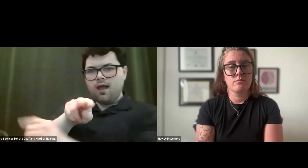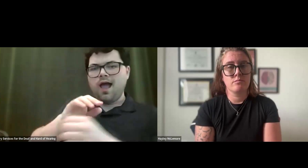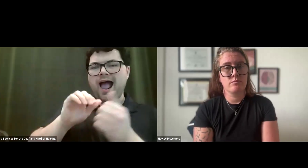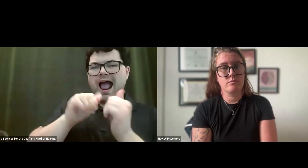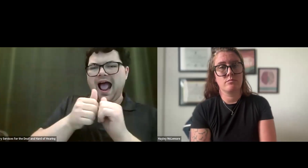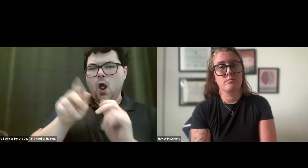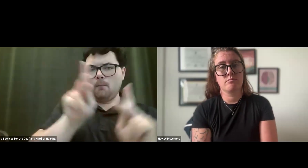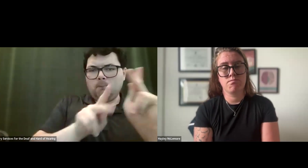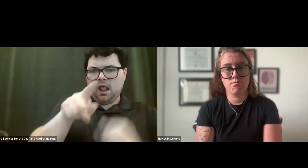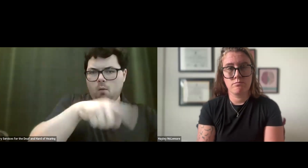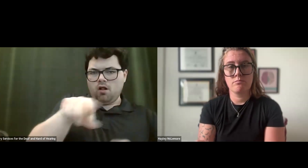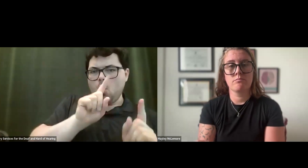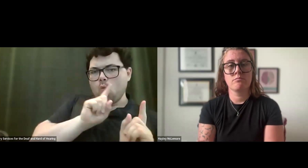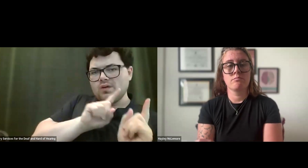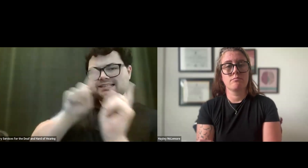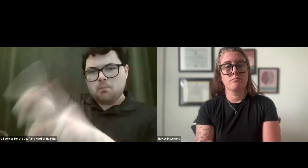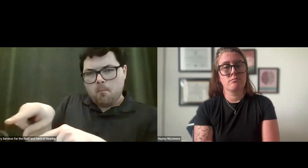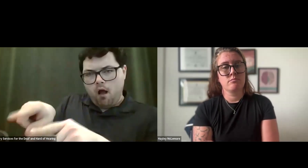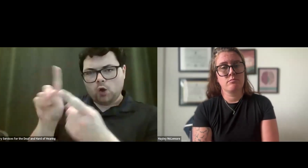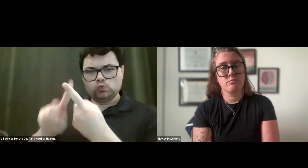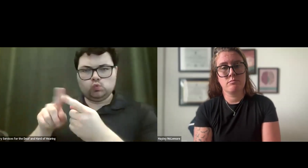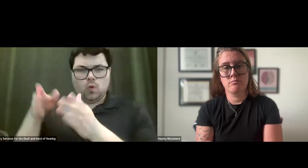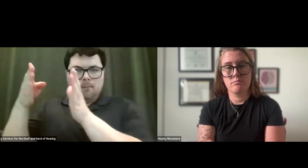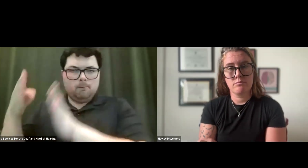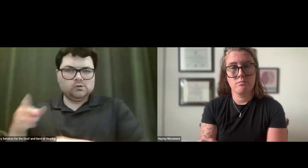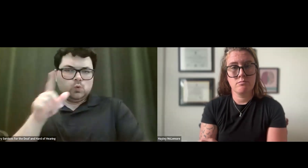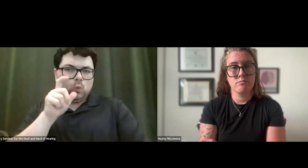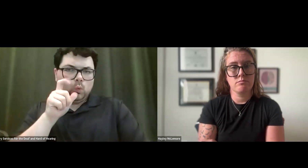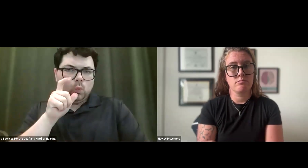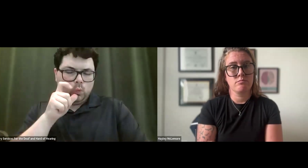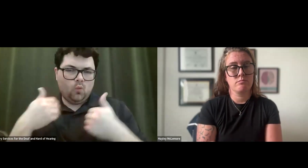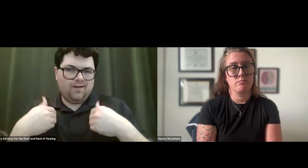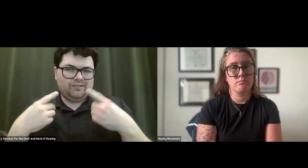And not only that, it also gave other perspectives about how others can respond to a person